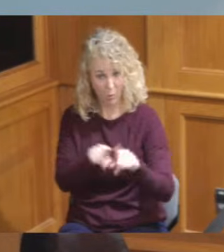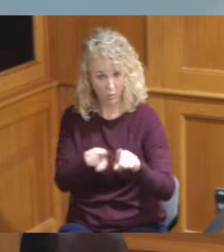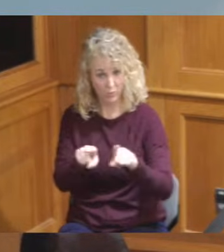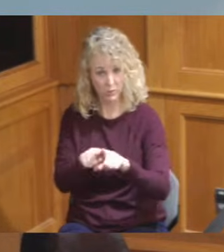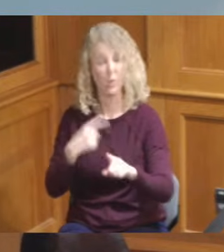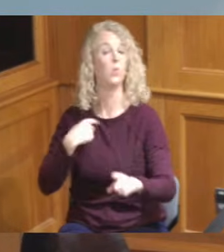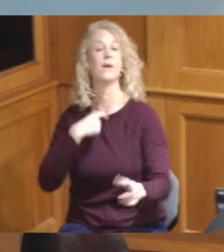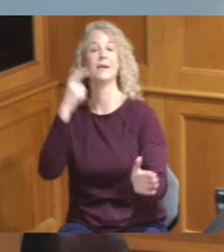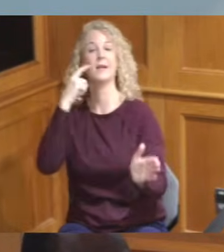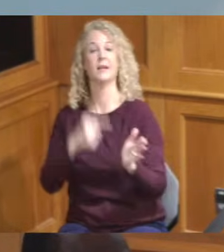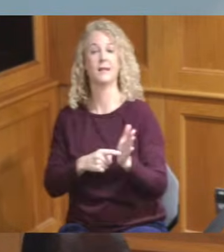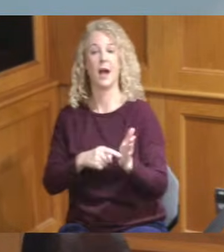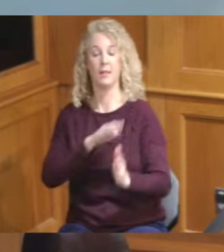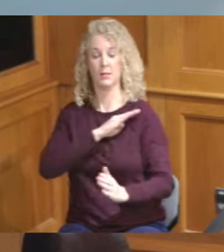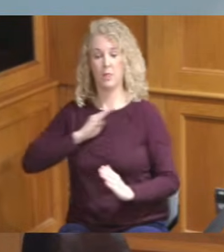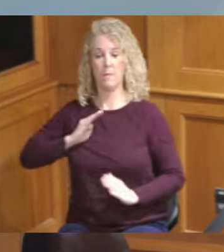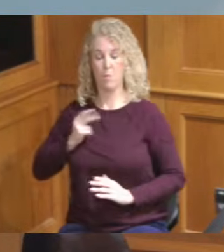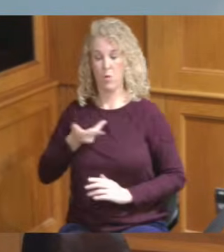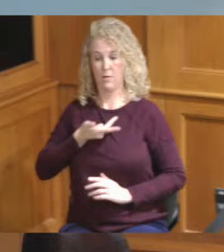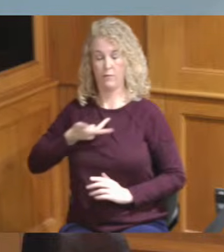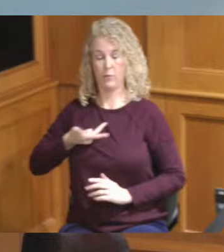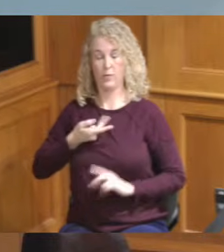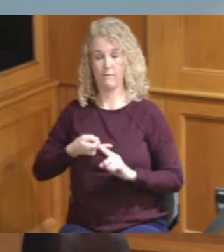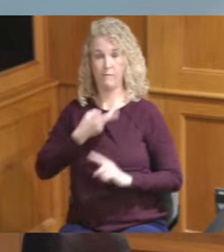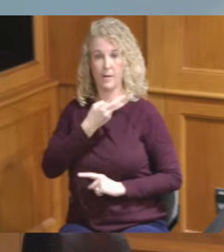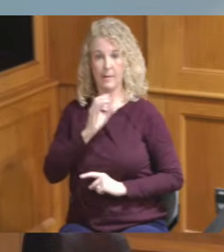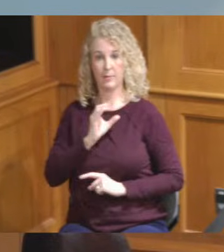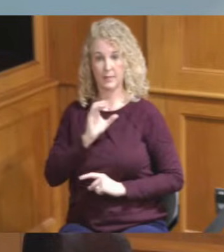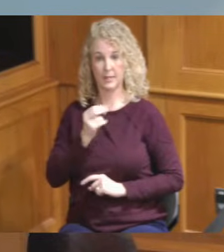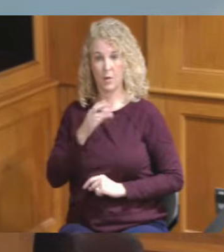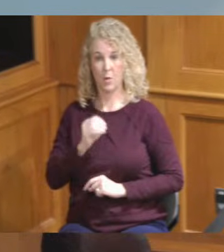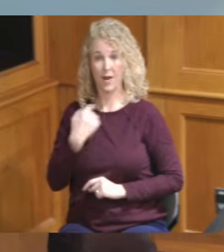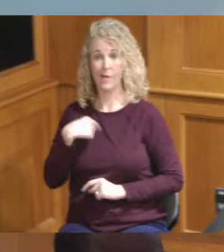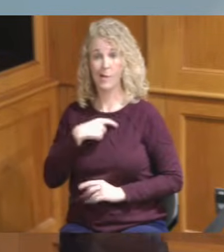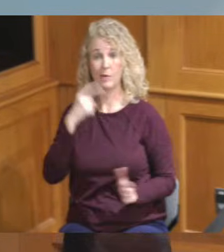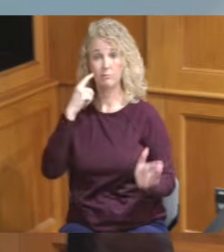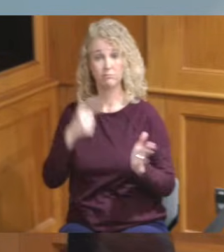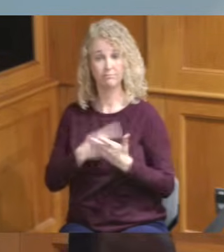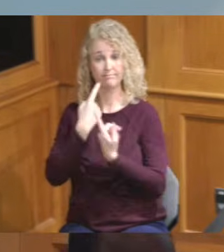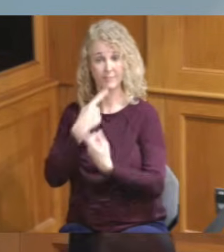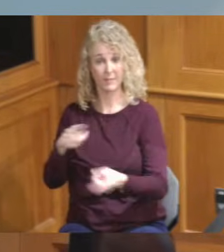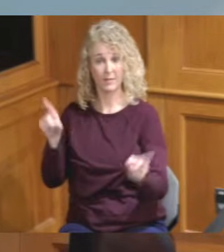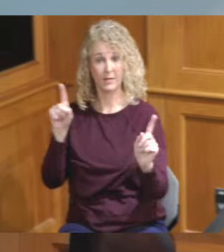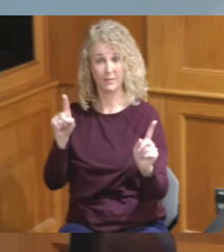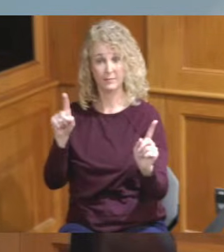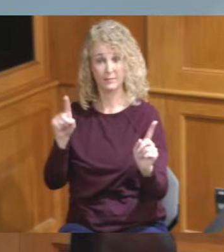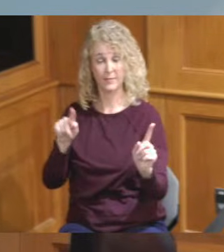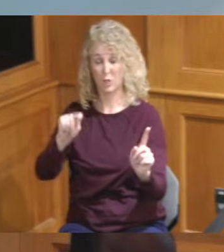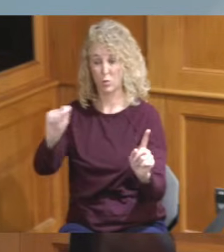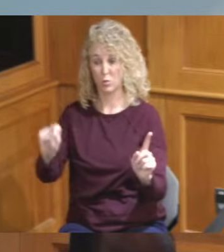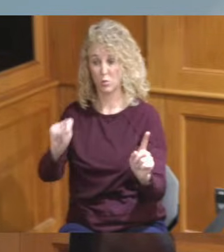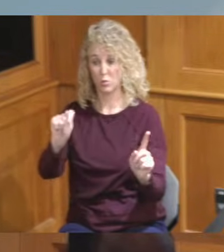that the Board of Commissioners of Hamilton County, Ohio, does hereby proclaim Tuesday,